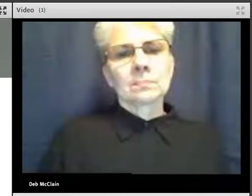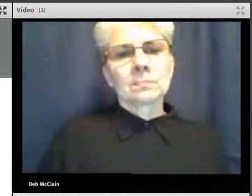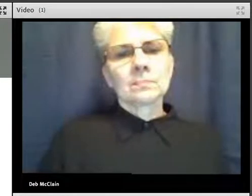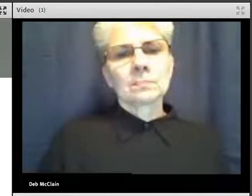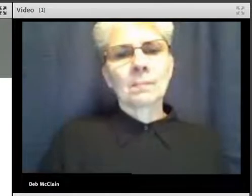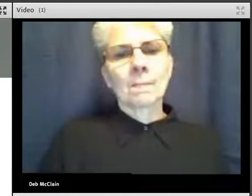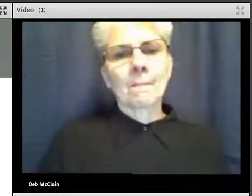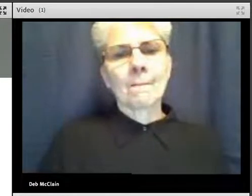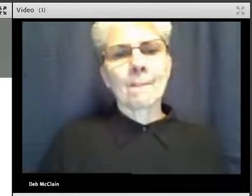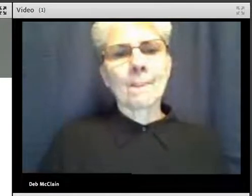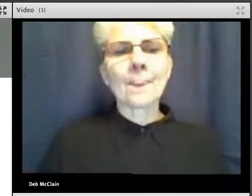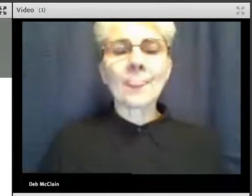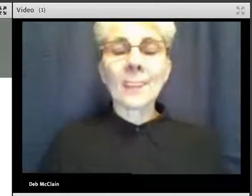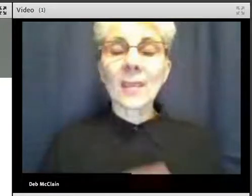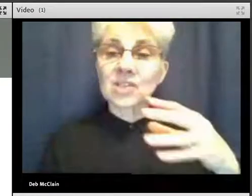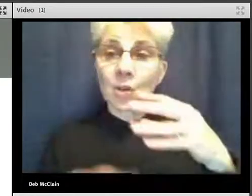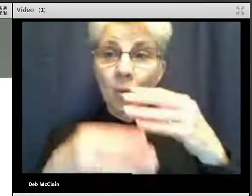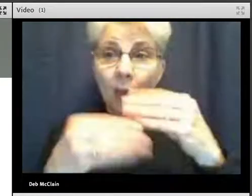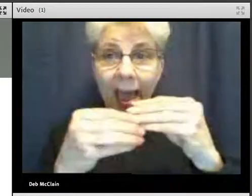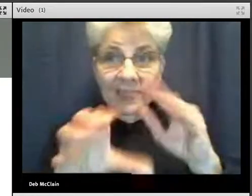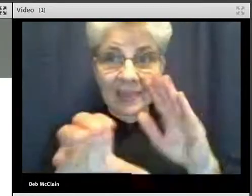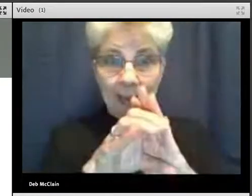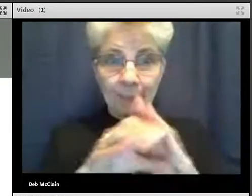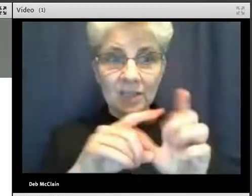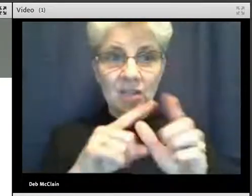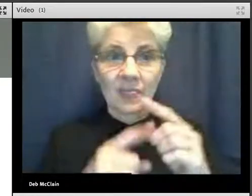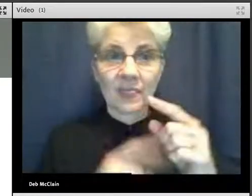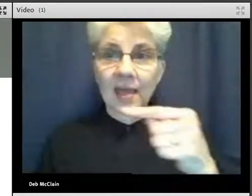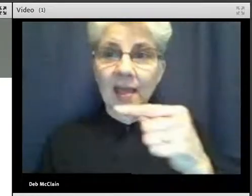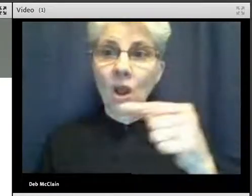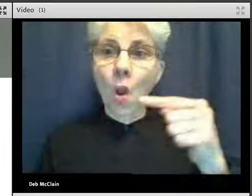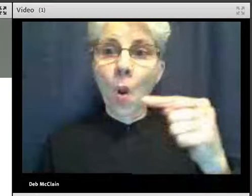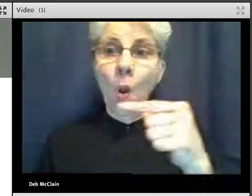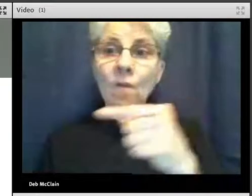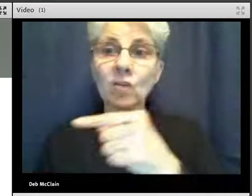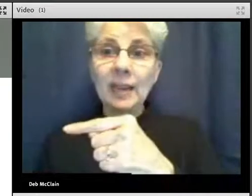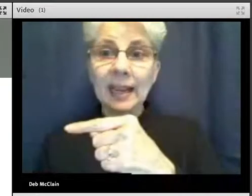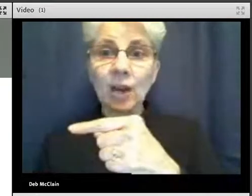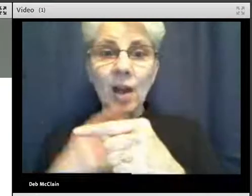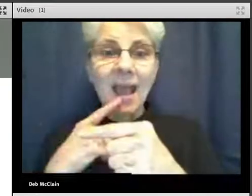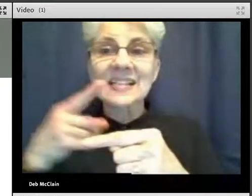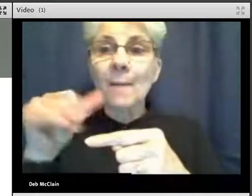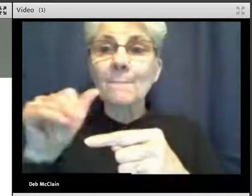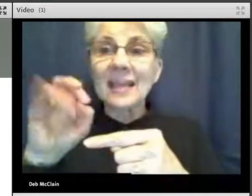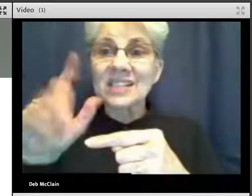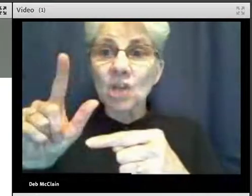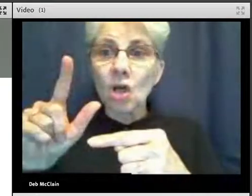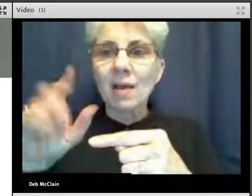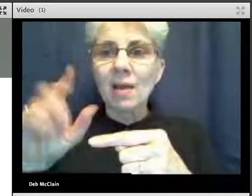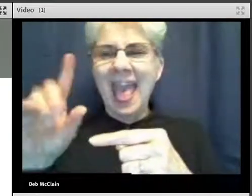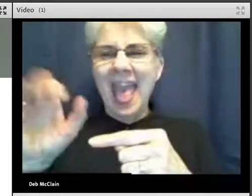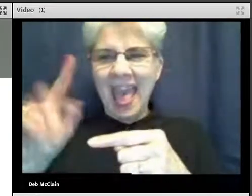It's right over here, so you add the image and then over here it's going to have a little pencil and say "edit image,"